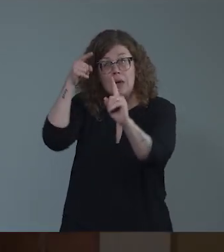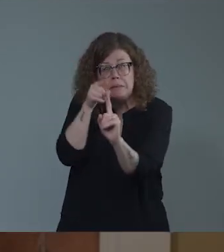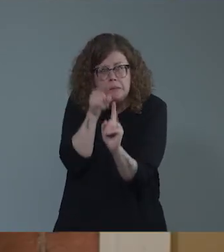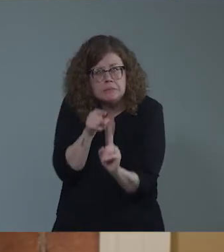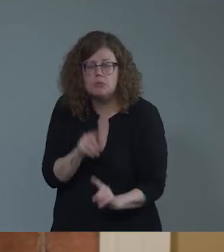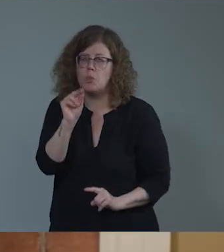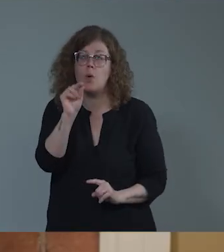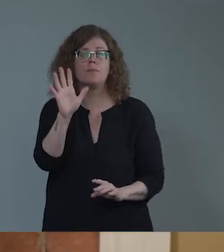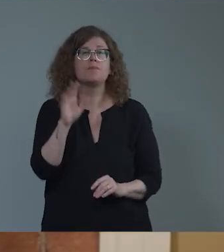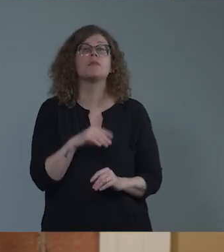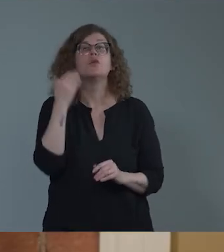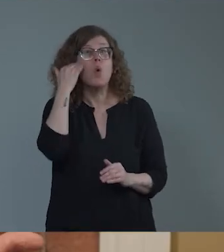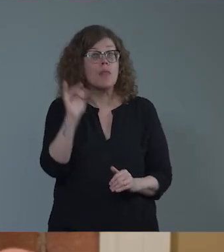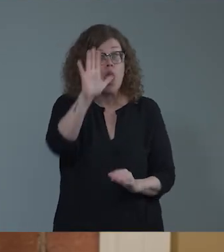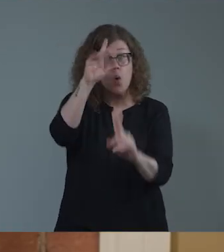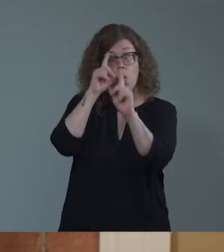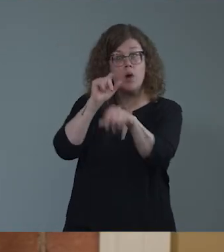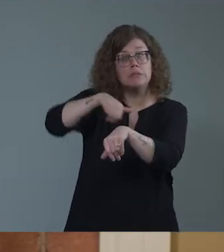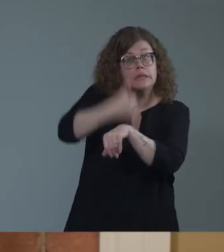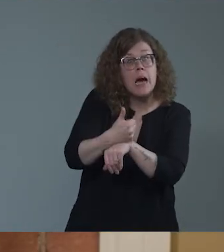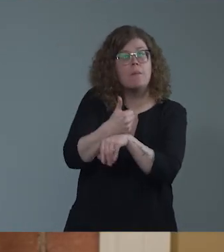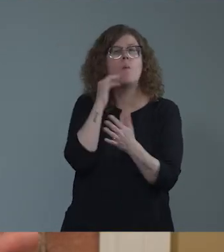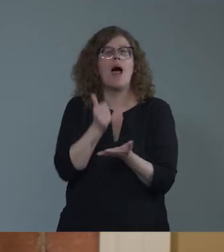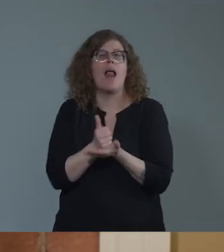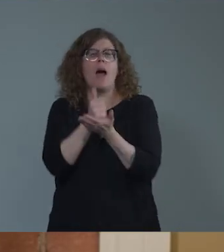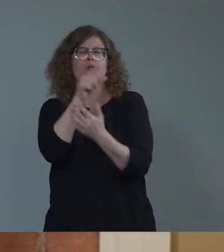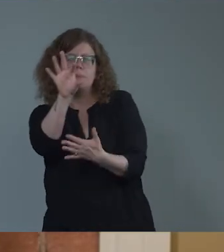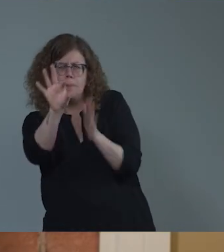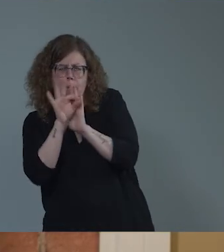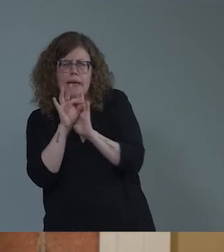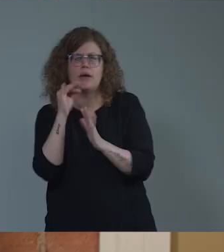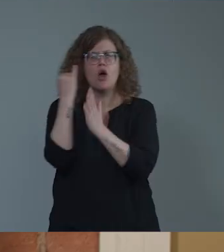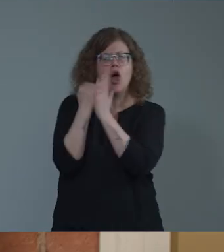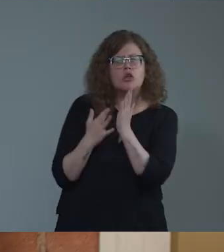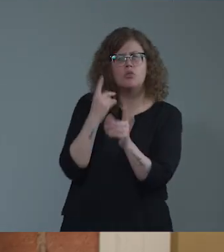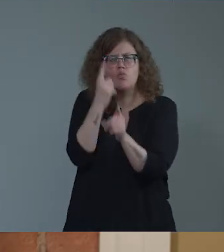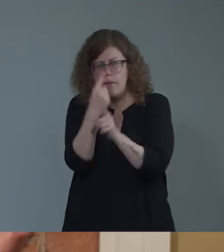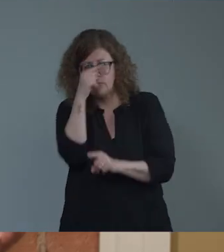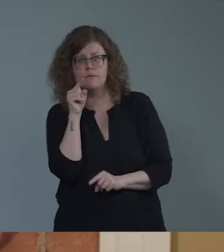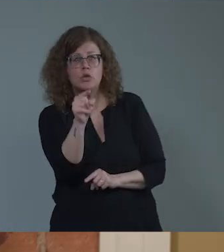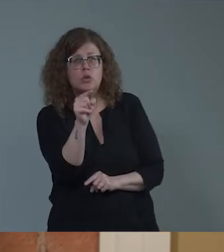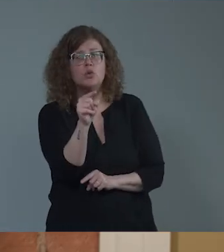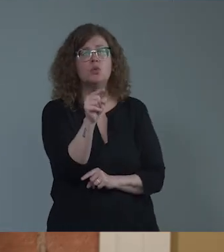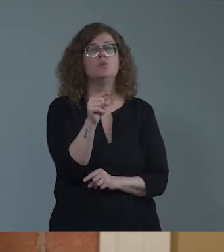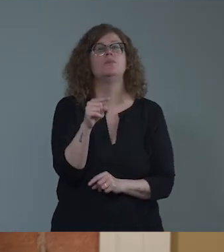So once you know what those goals are, there's lots of ways that you can hire an artist. What we see a lot of, particularly in the bigger projects, is